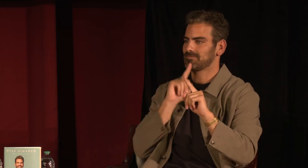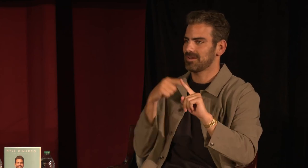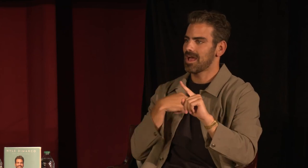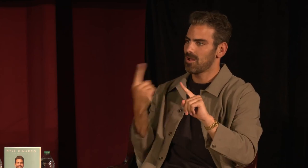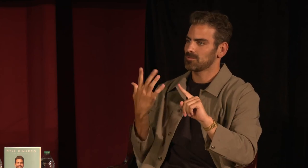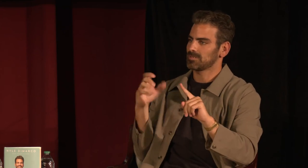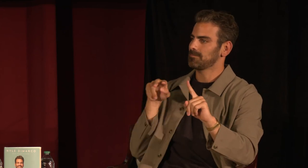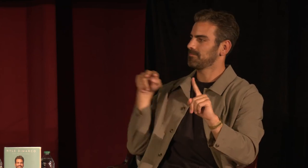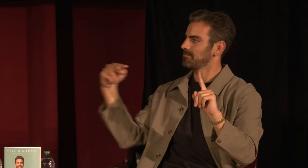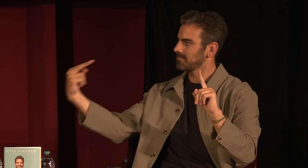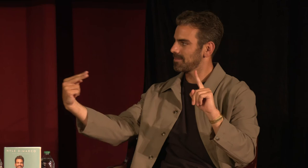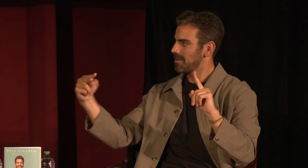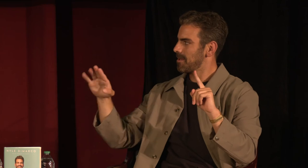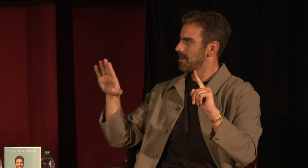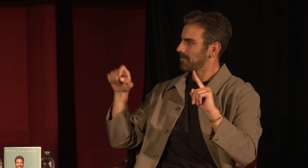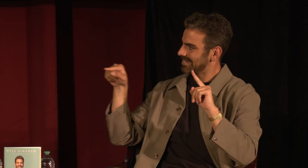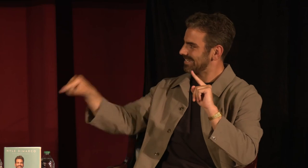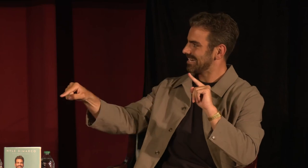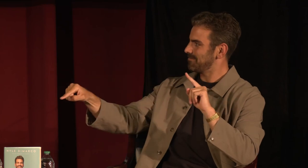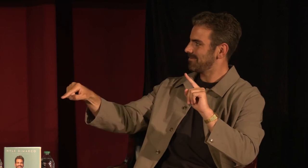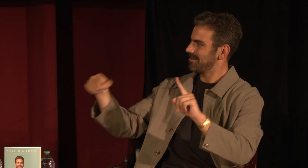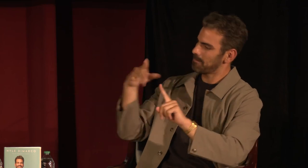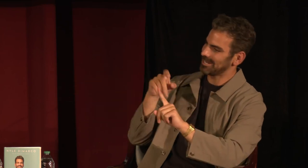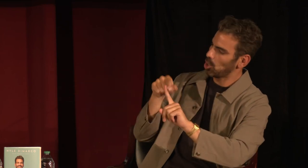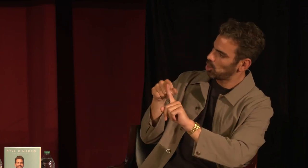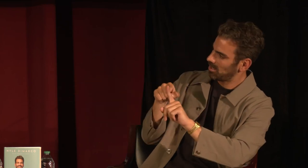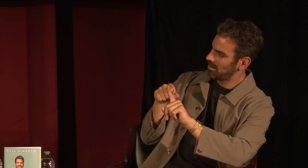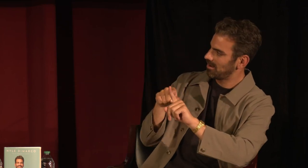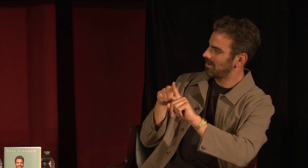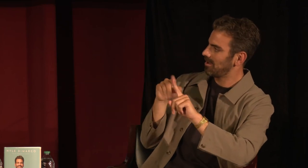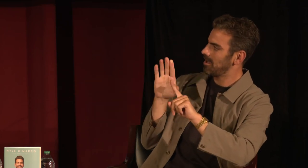but I think it's just color of a costume. And when things really shifted, I really wanted to